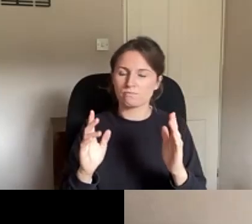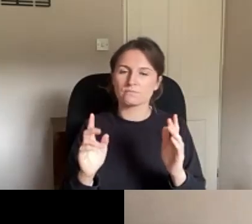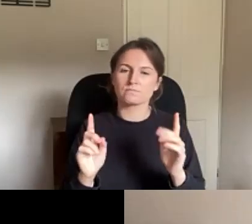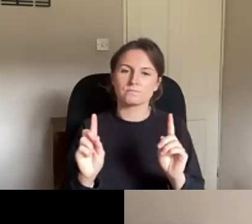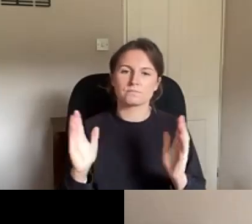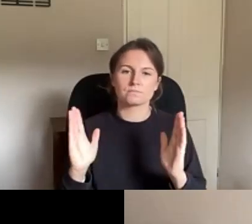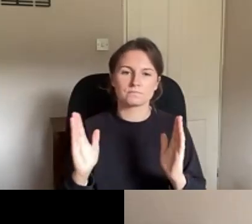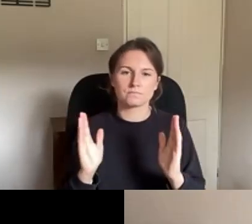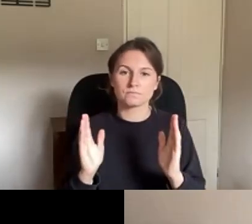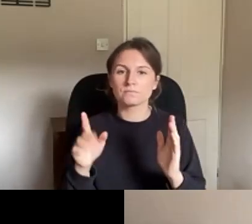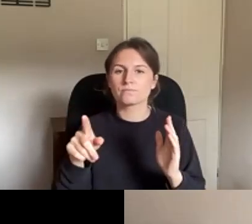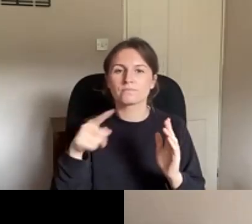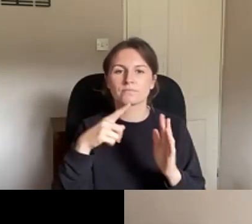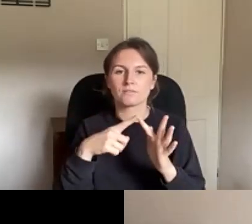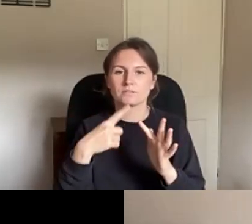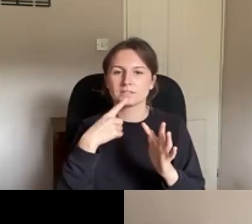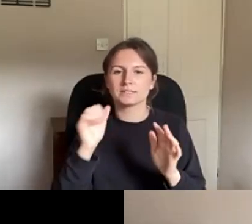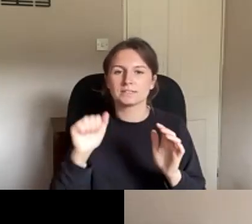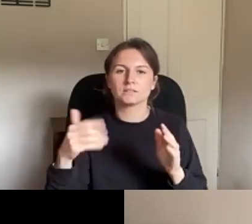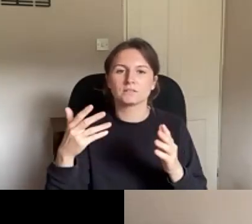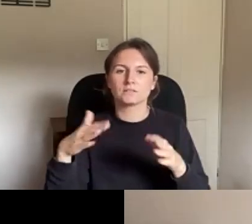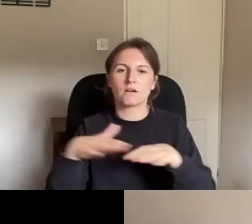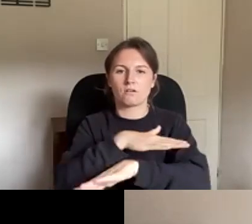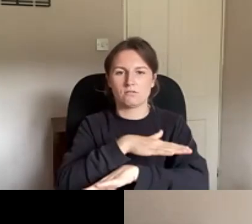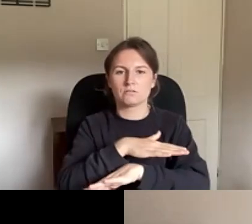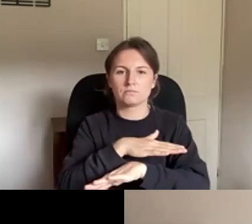That was actually covered, wasn't it? Yes. The eligibility period